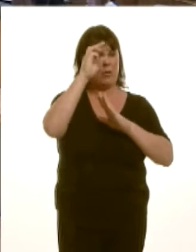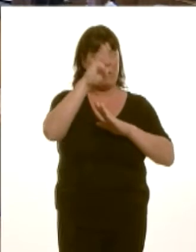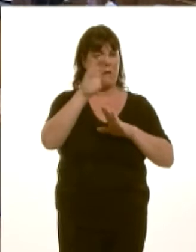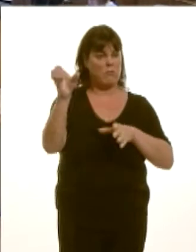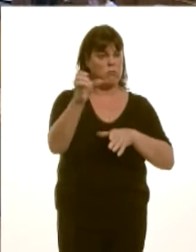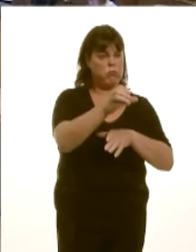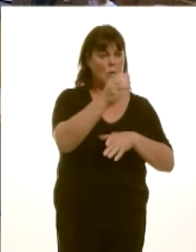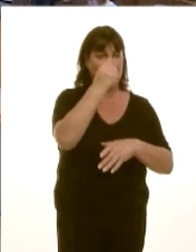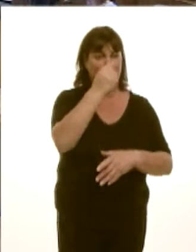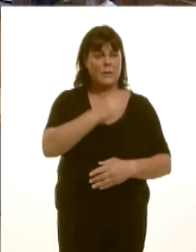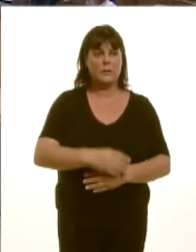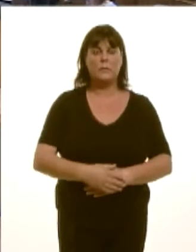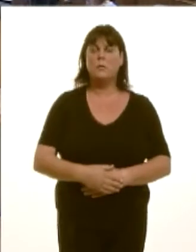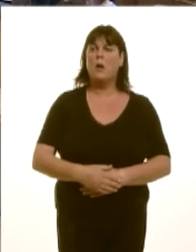know, that the Member has raised on more than one occasion here in the past.